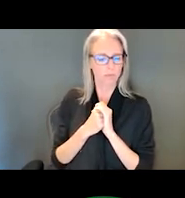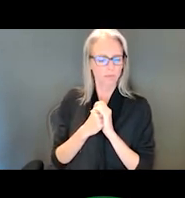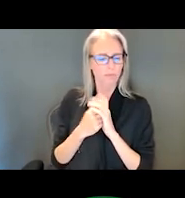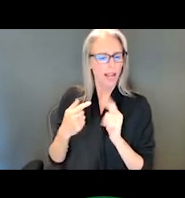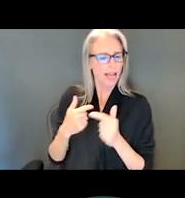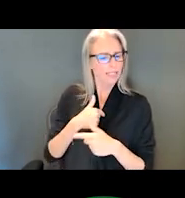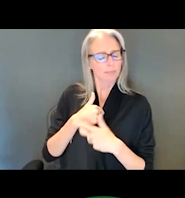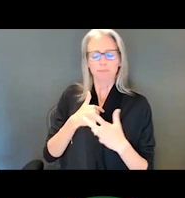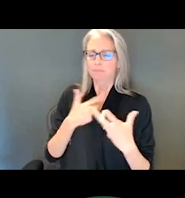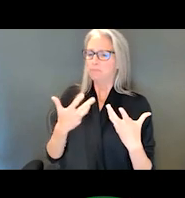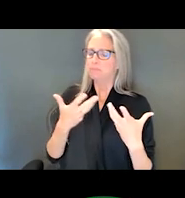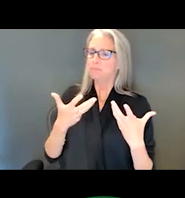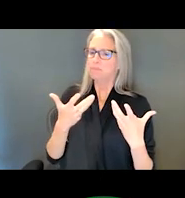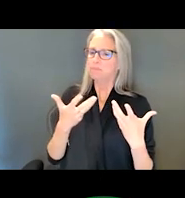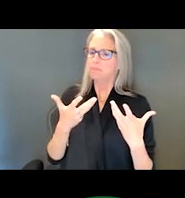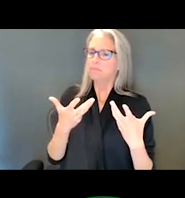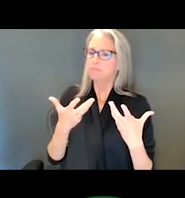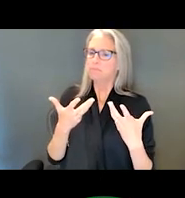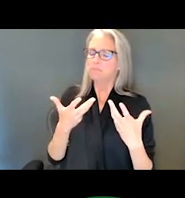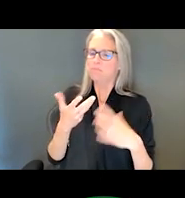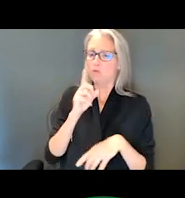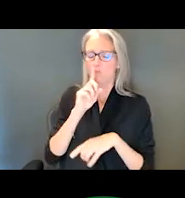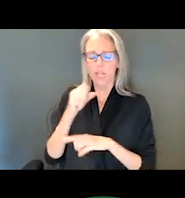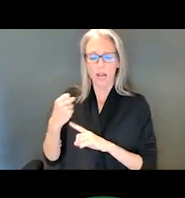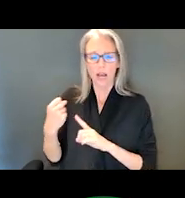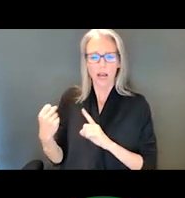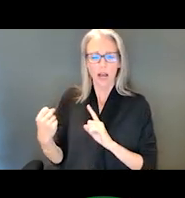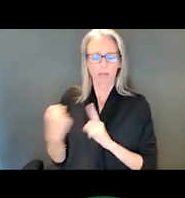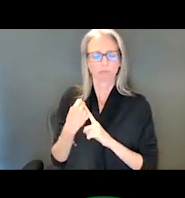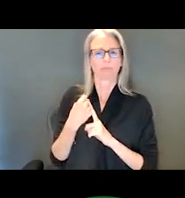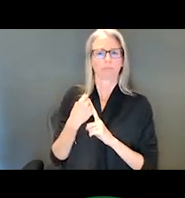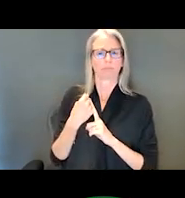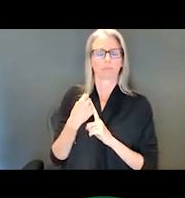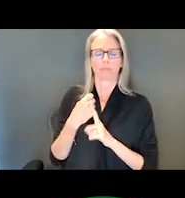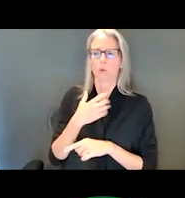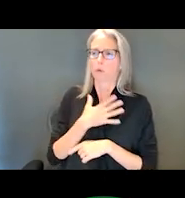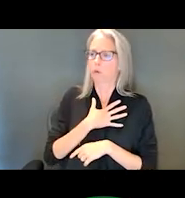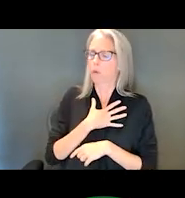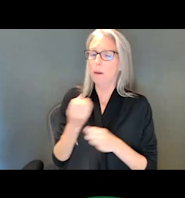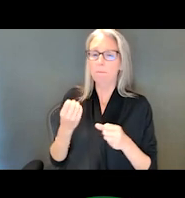I felt for many of these, for, many of your stories and. And I want to thank, thank you